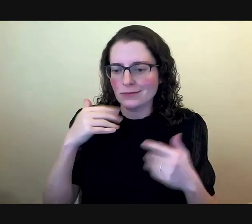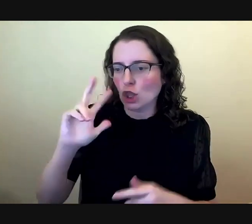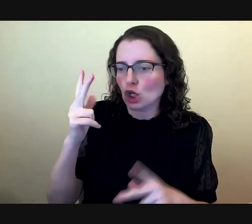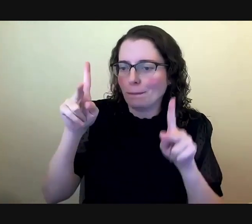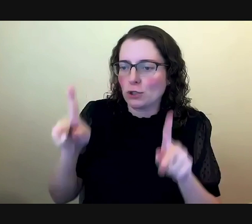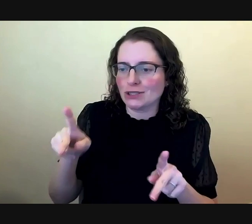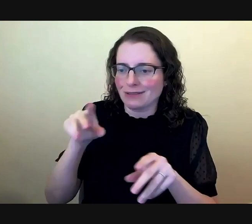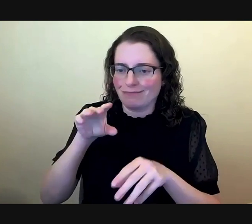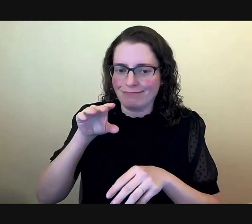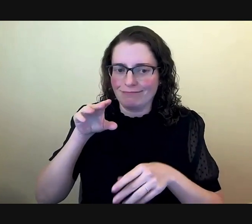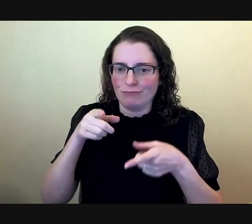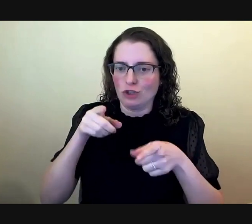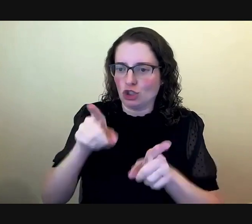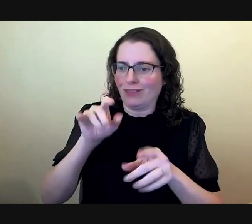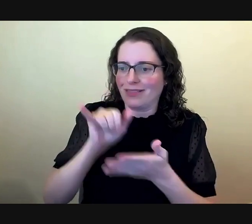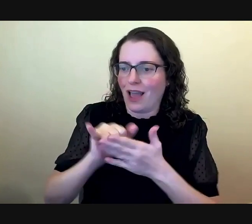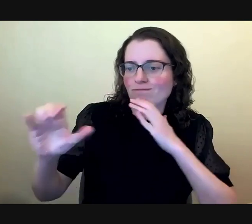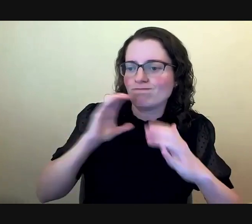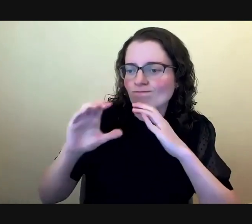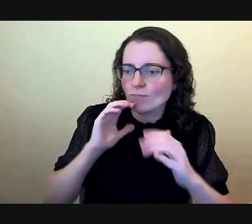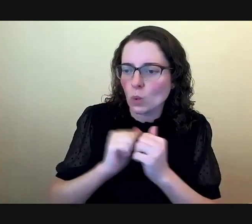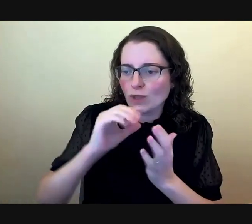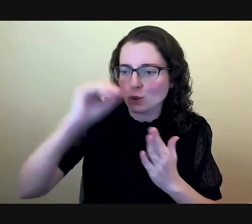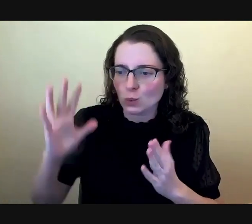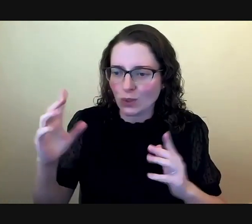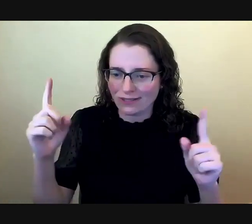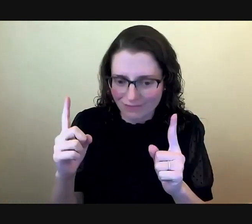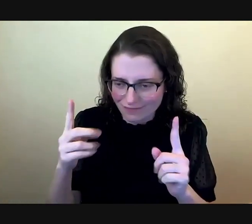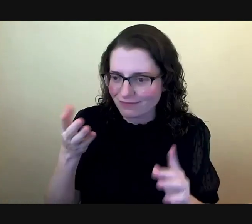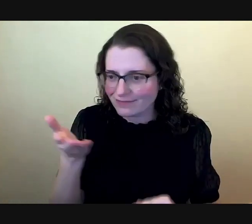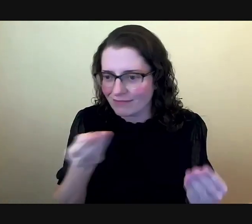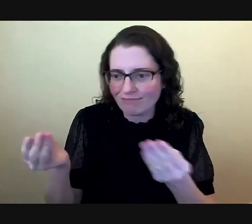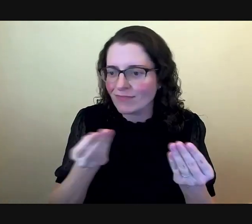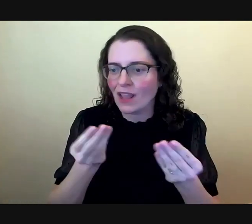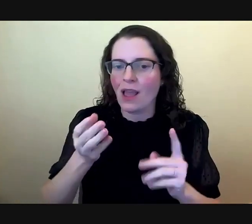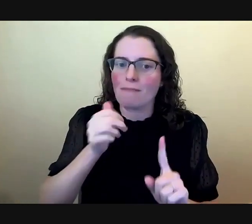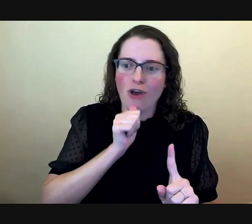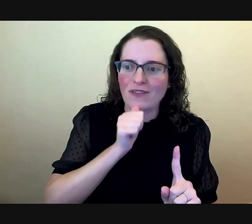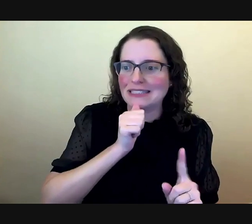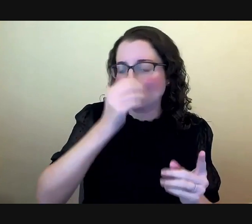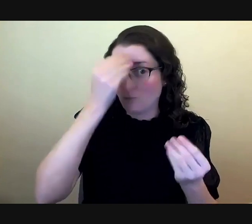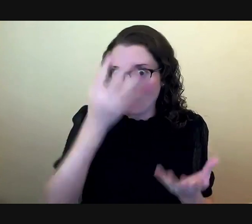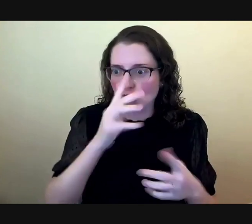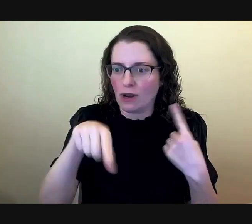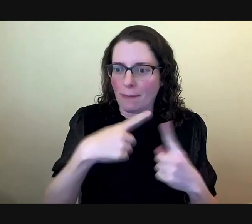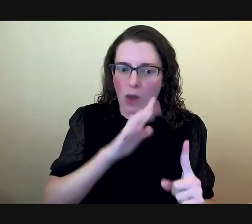because that'd be a third person during that communication with the student. And they would learn that information,